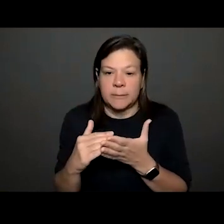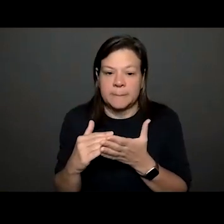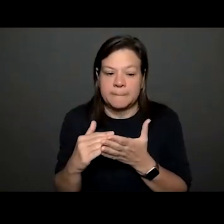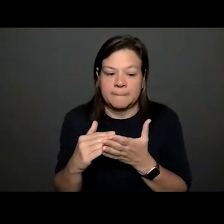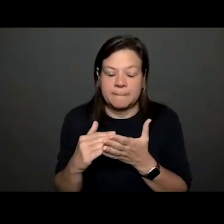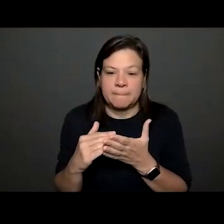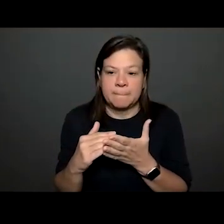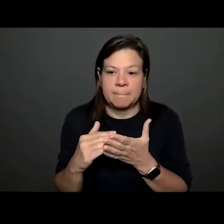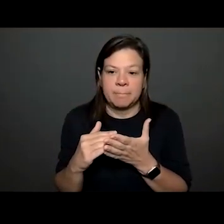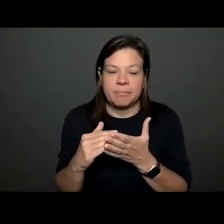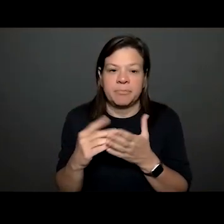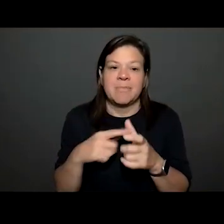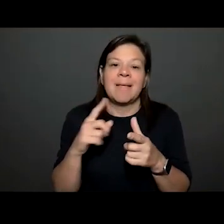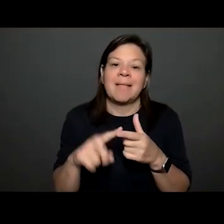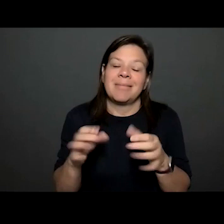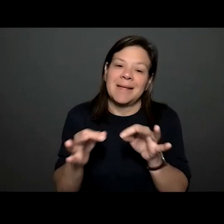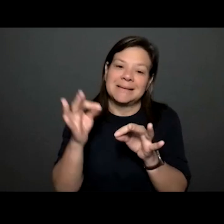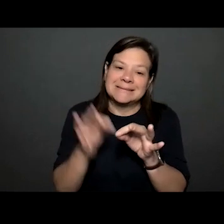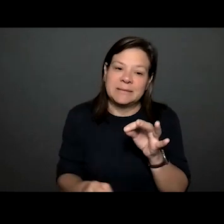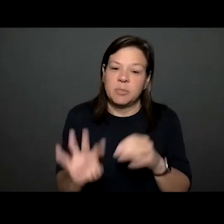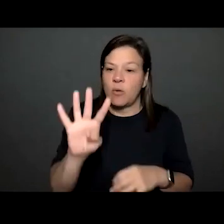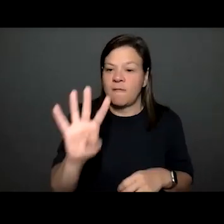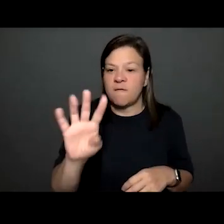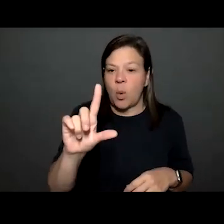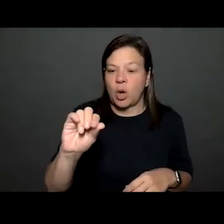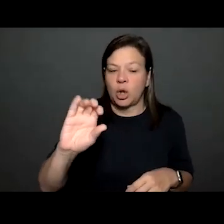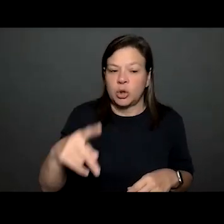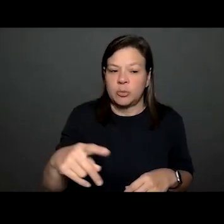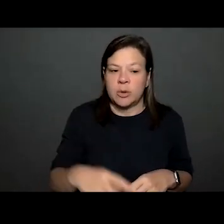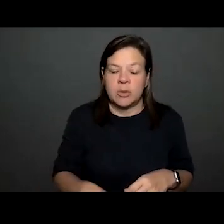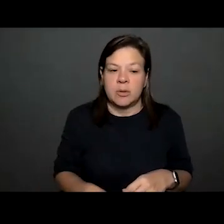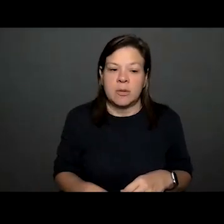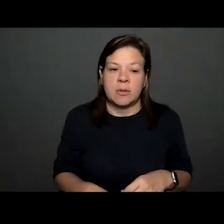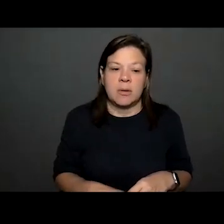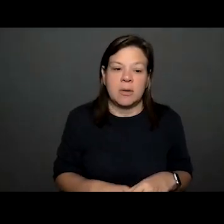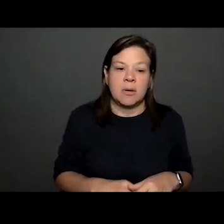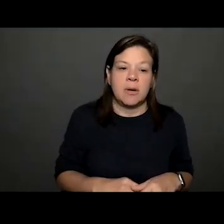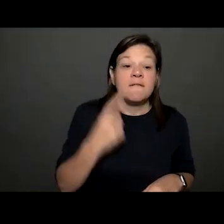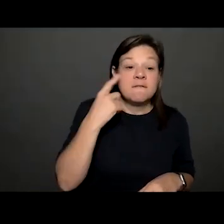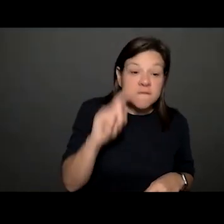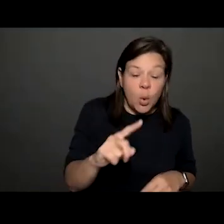IN SUMMER CAMPS AND DISPLAYING THE NAME, START DATE,